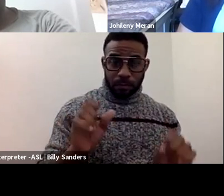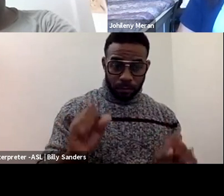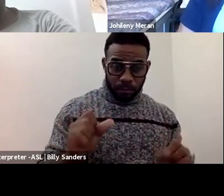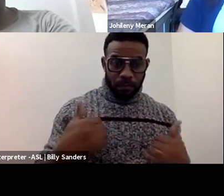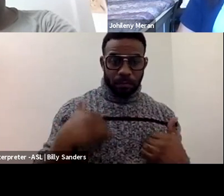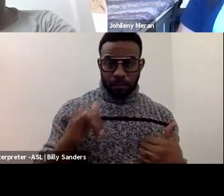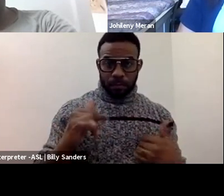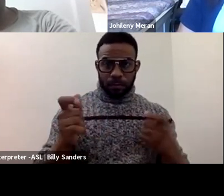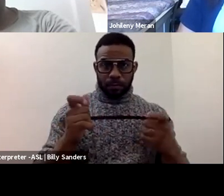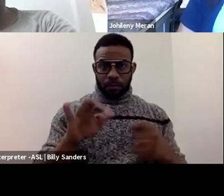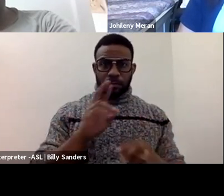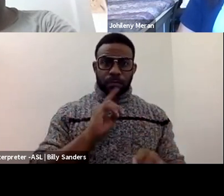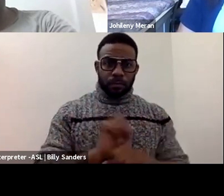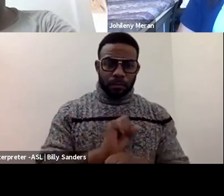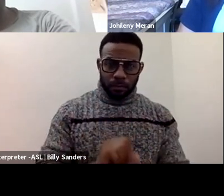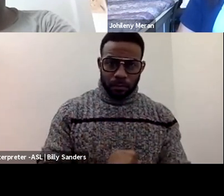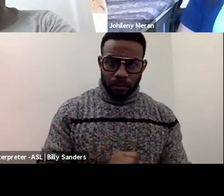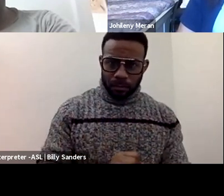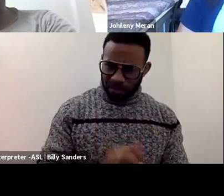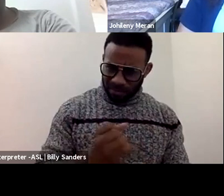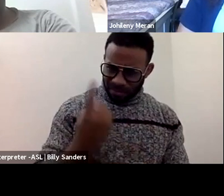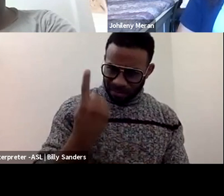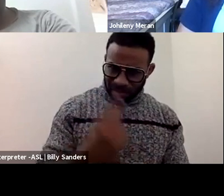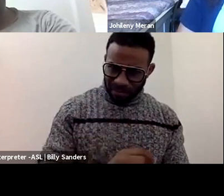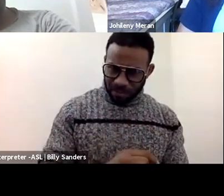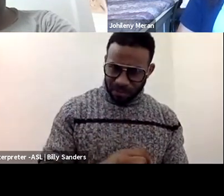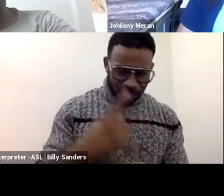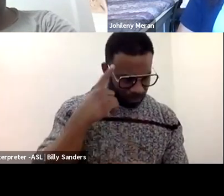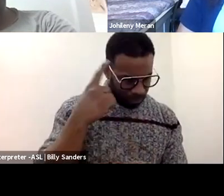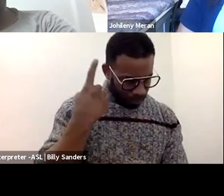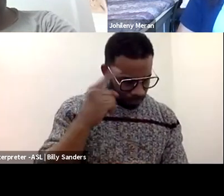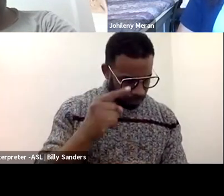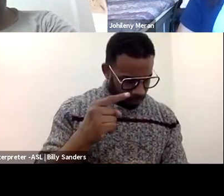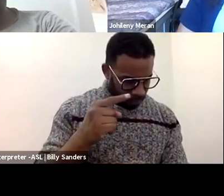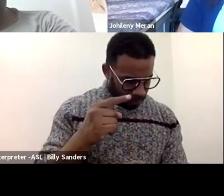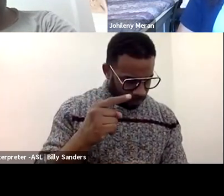that control of your reality if that makes sense. I think for disabled Black people in